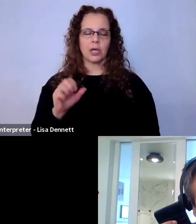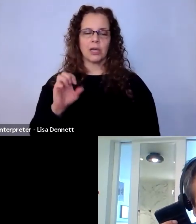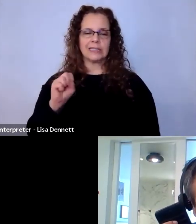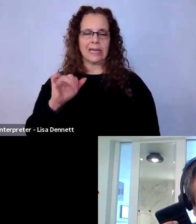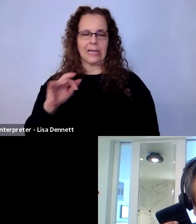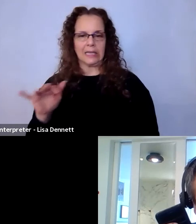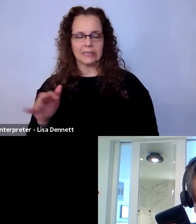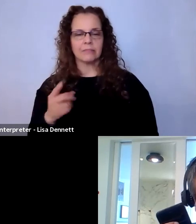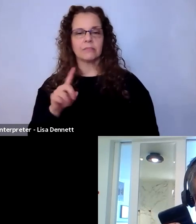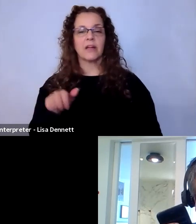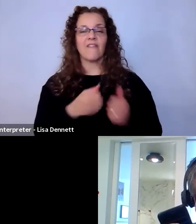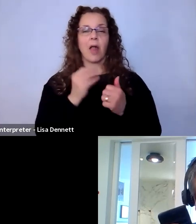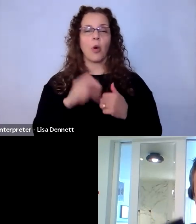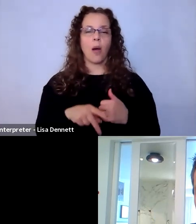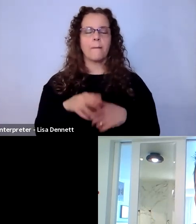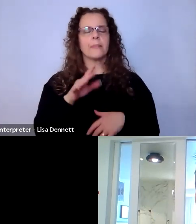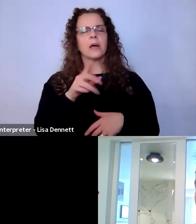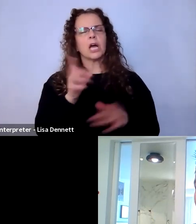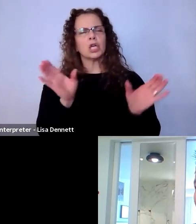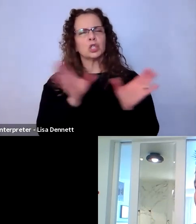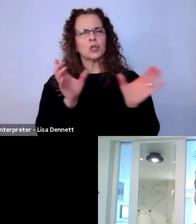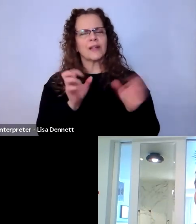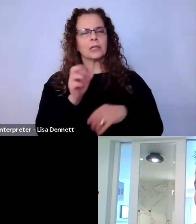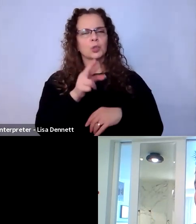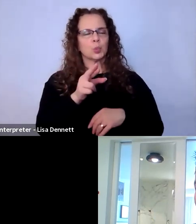there a certification that you endorse or developers would like to upscale.